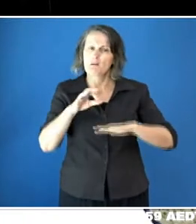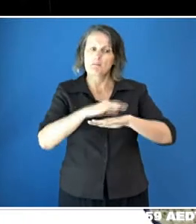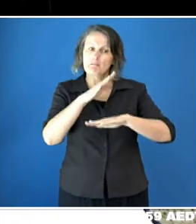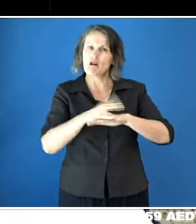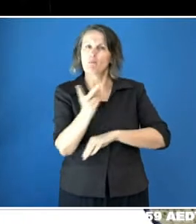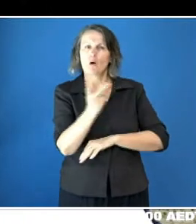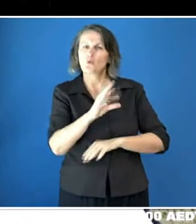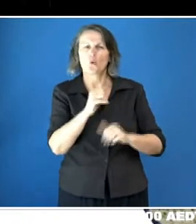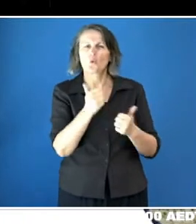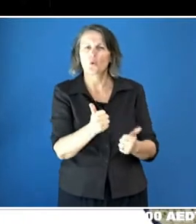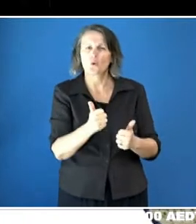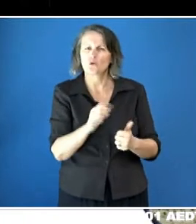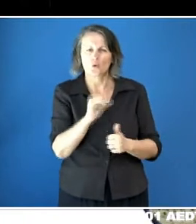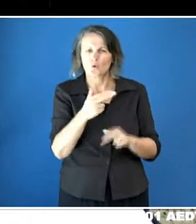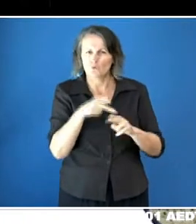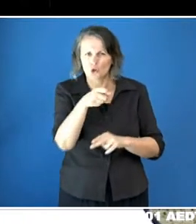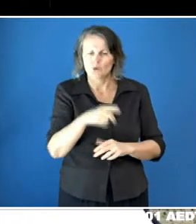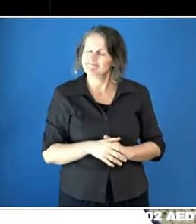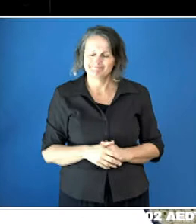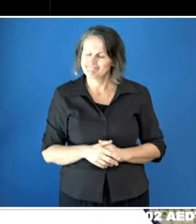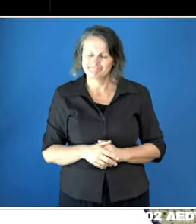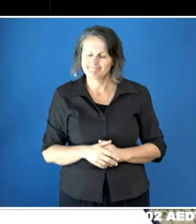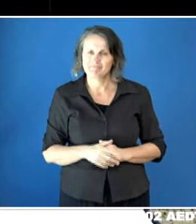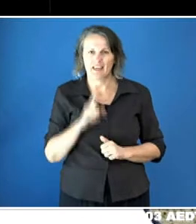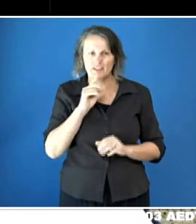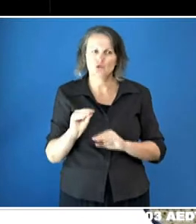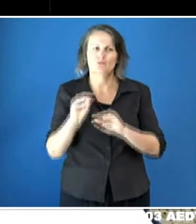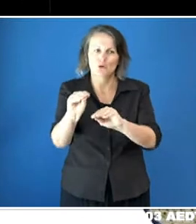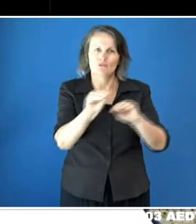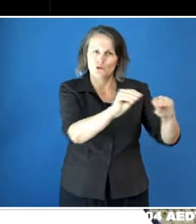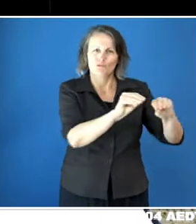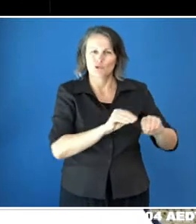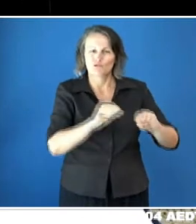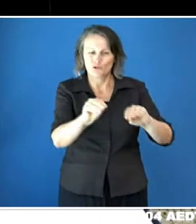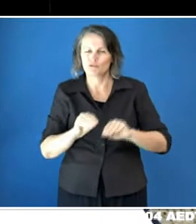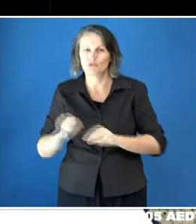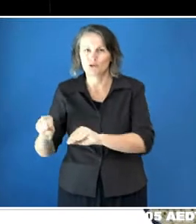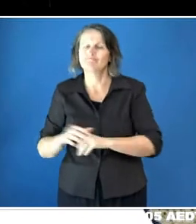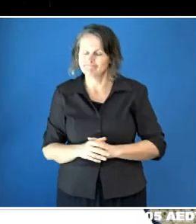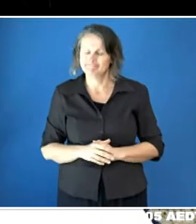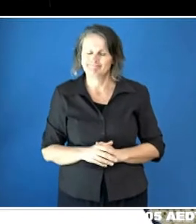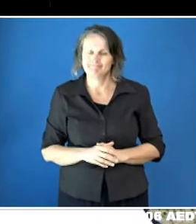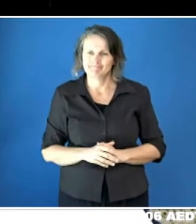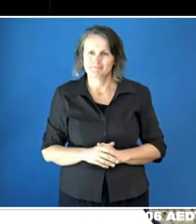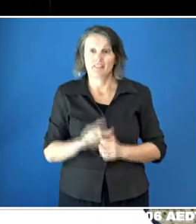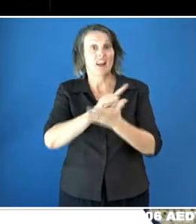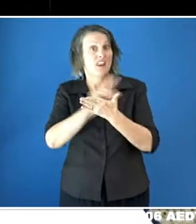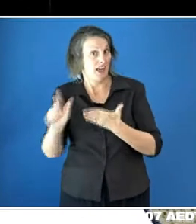No. MS EASTMAN: And then you have moved into different places as well. Yeah. MS EASTMAN: And then after that I might ask you some questions about the